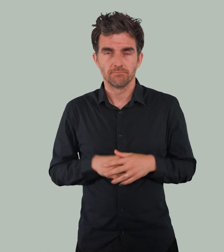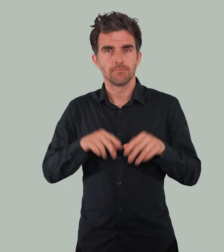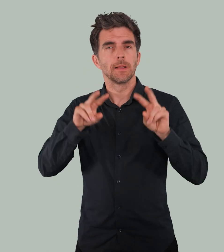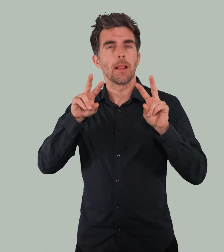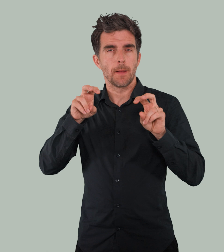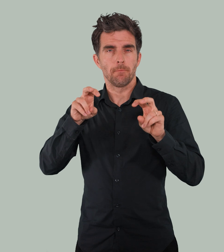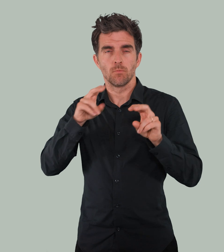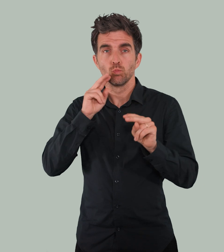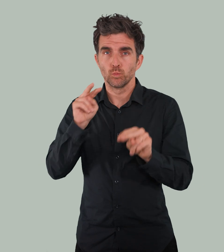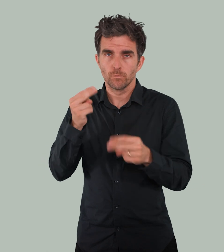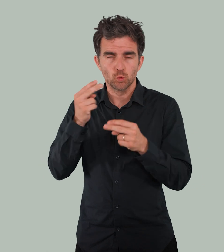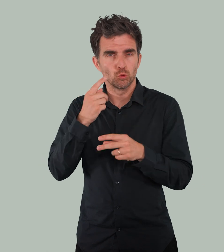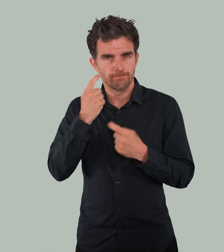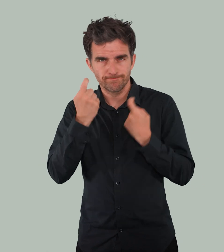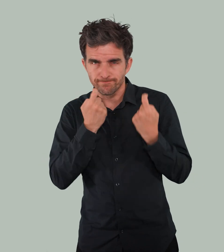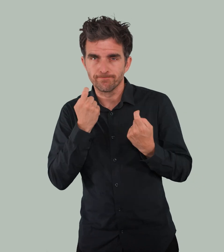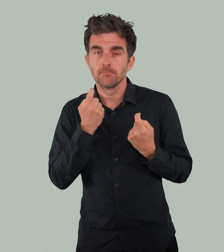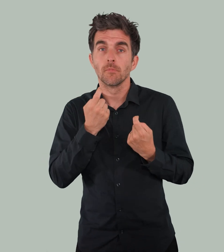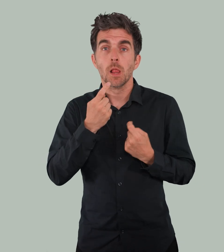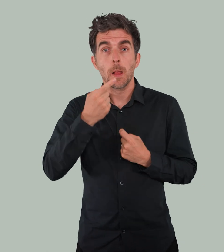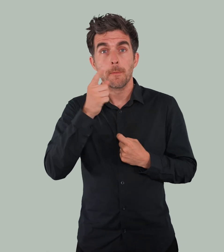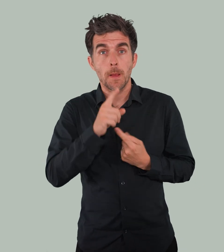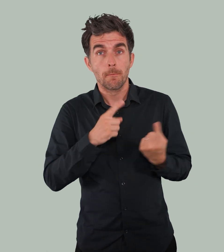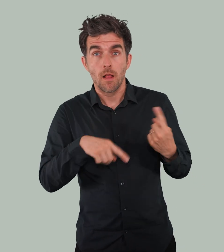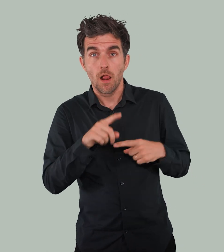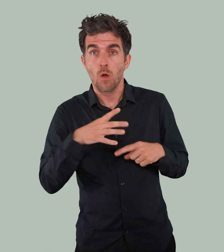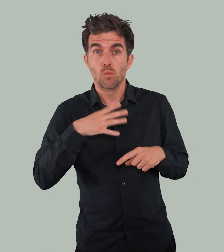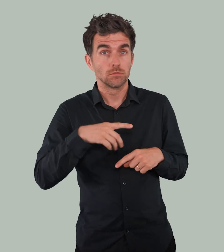Through this theme the Review is considering what people want